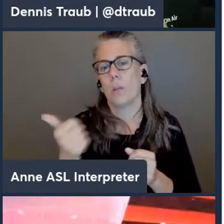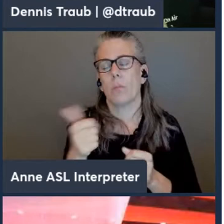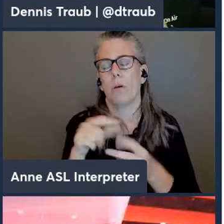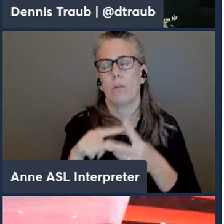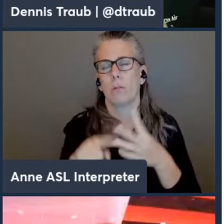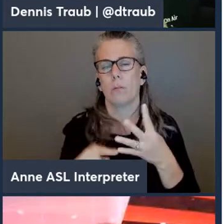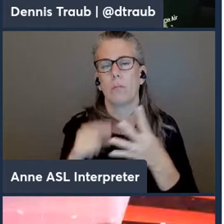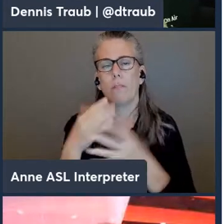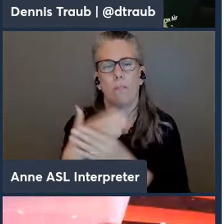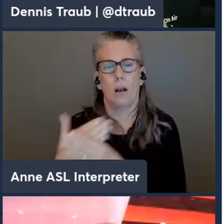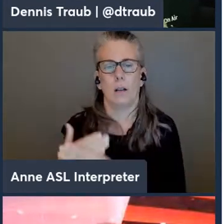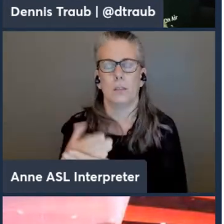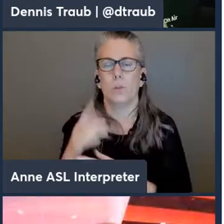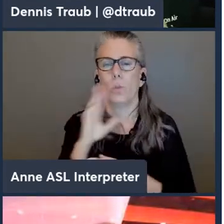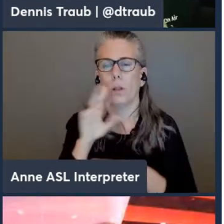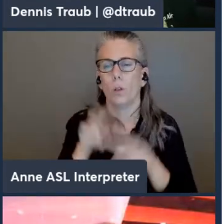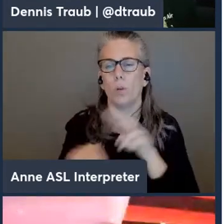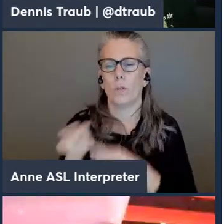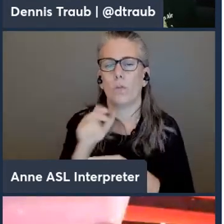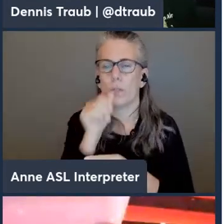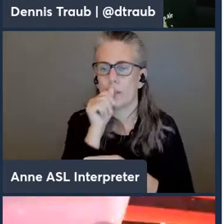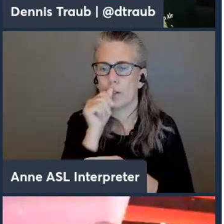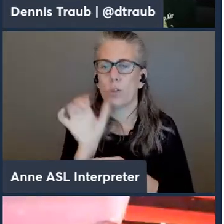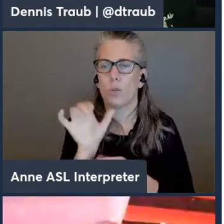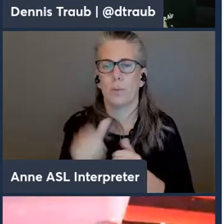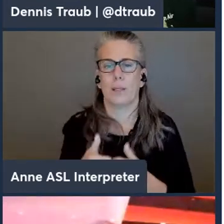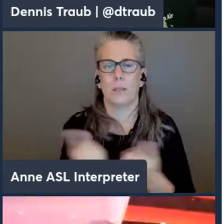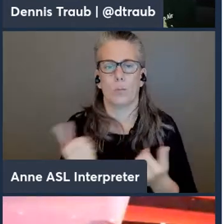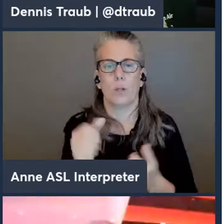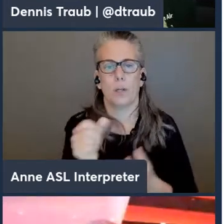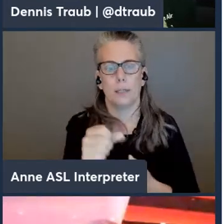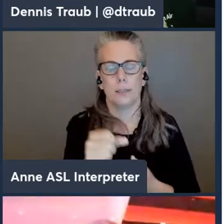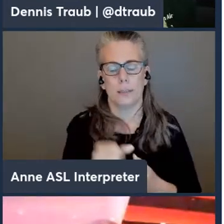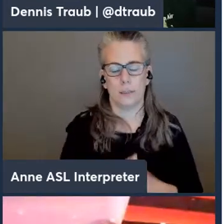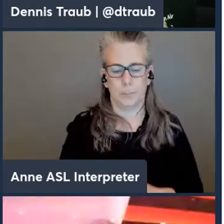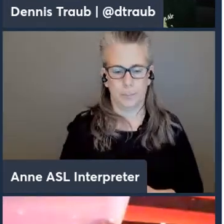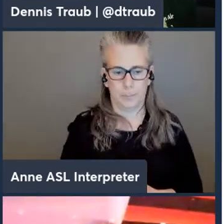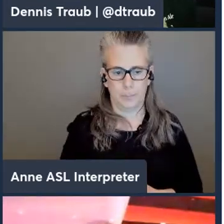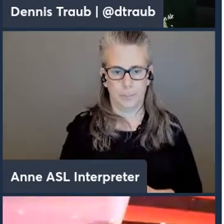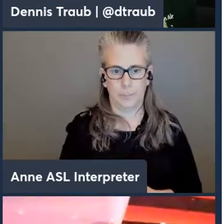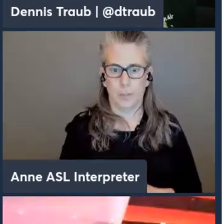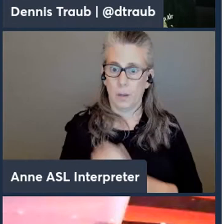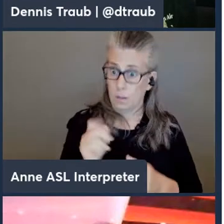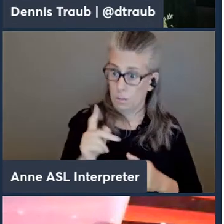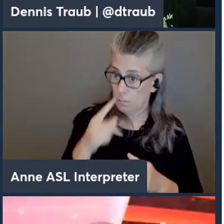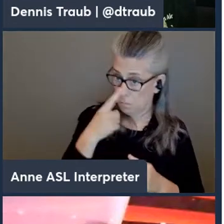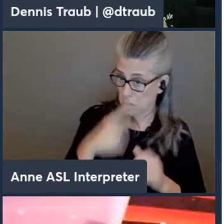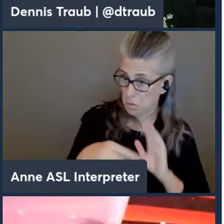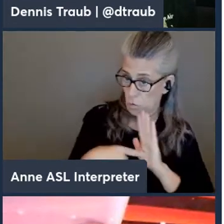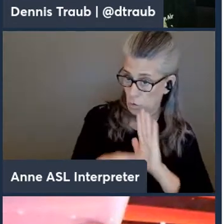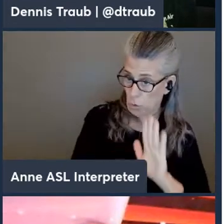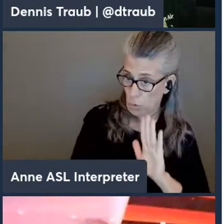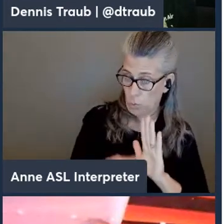for secrets specifically. Okay. And so can you show us how does it actually look like once it's actually deployed?